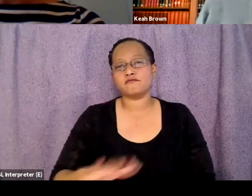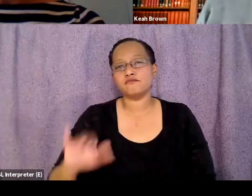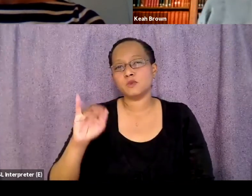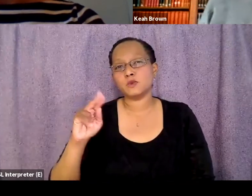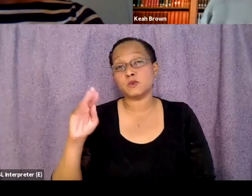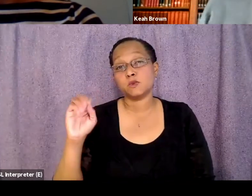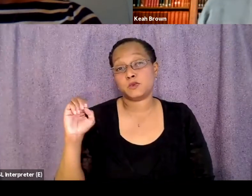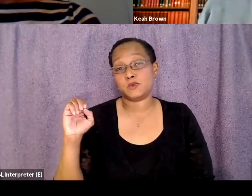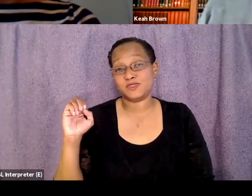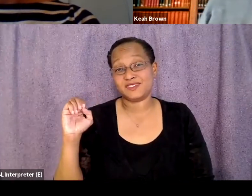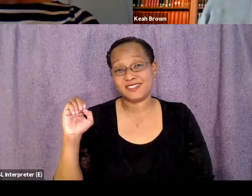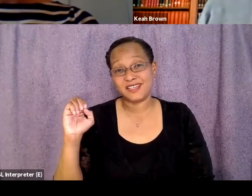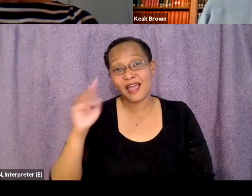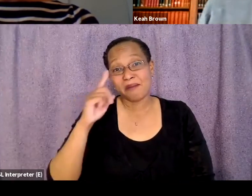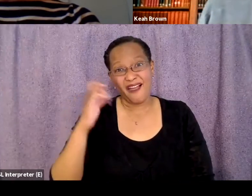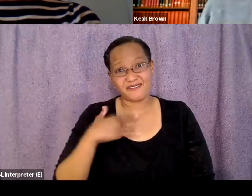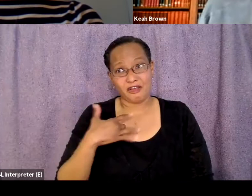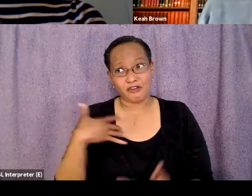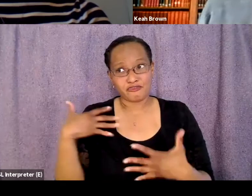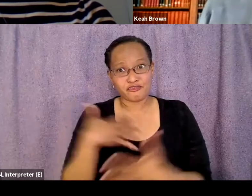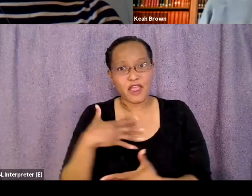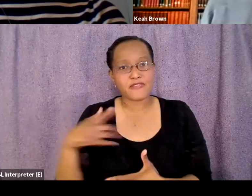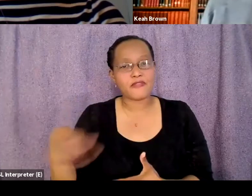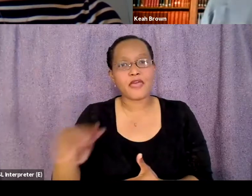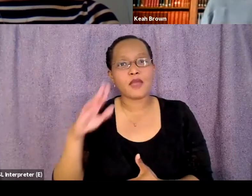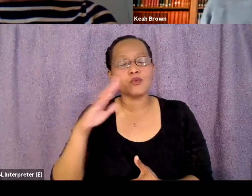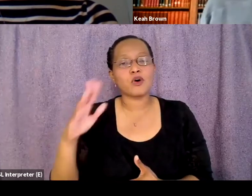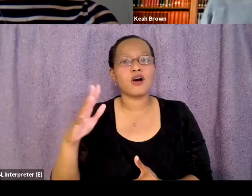Keah Brown: That they were going to take back the offer that I just started writing and